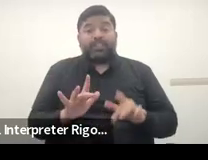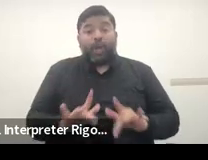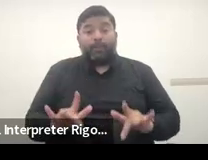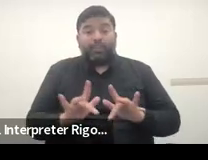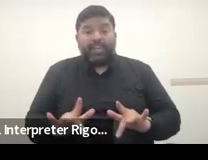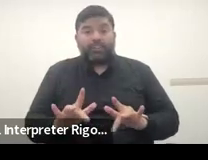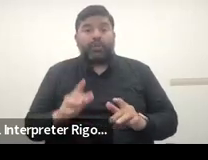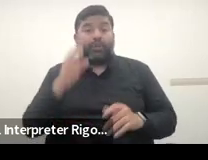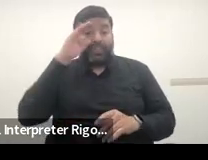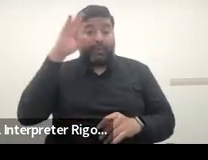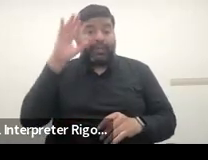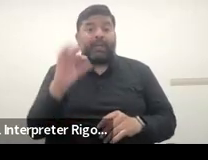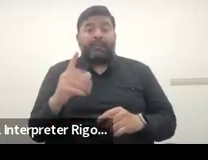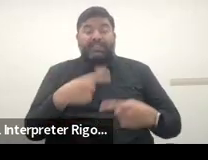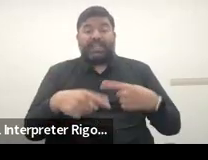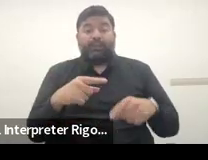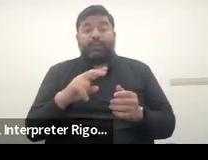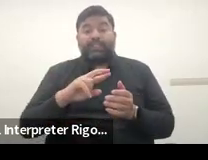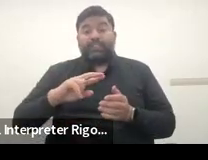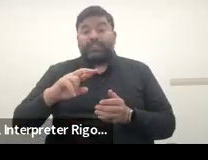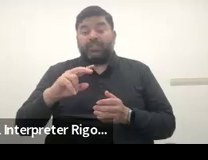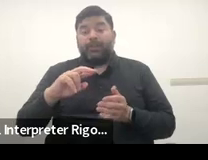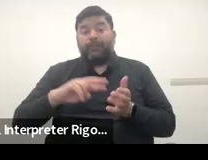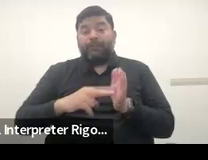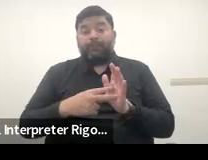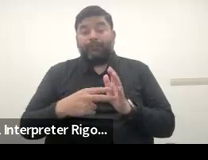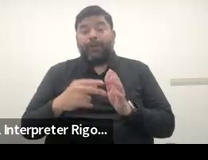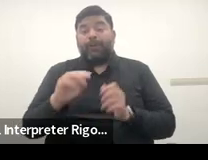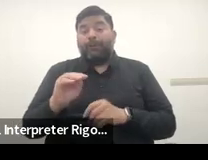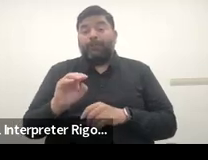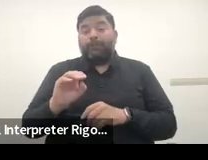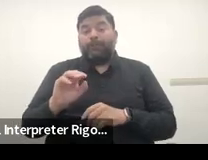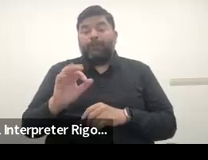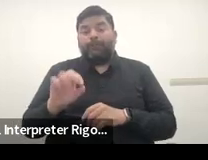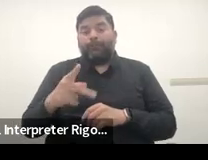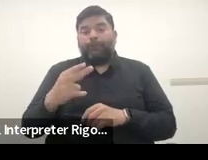sort of seeing that it by by I don't want say by accident but without intention those those codes